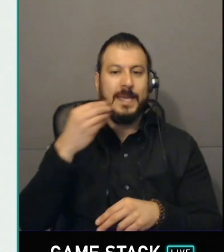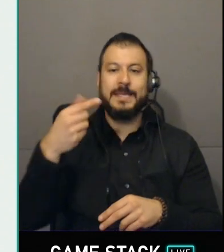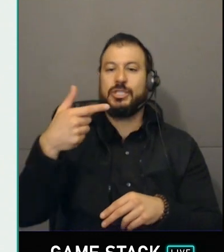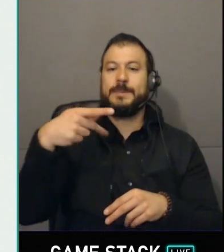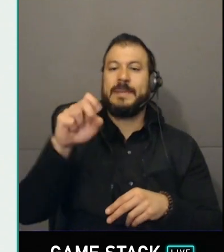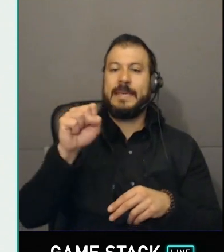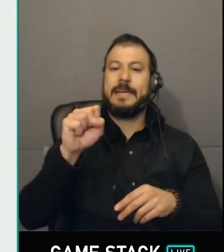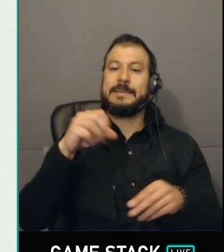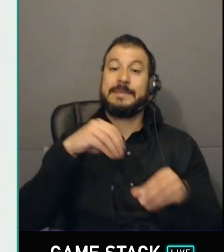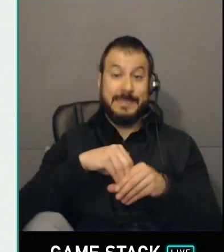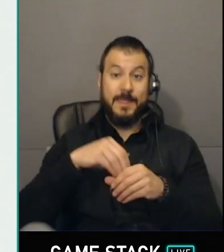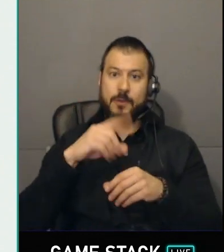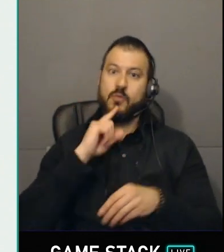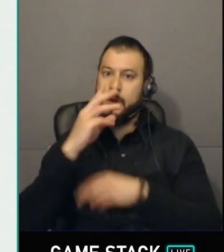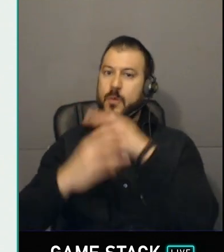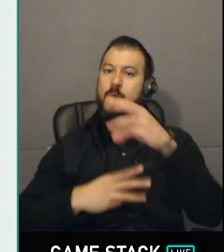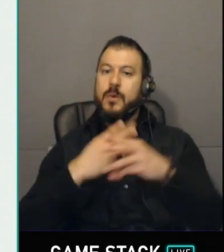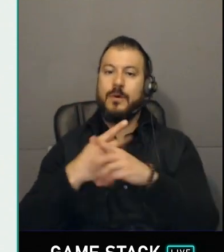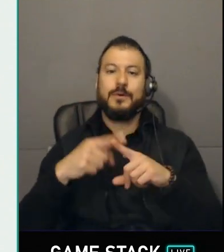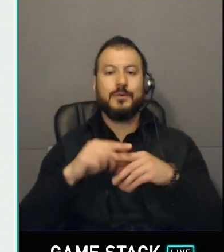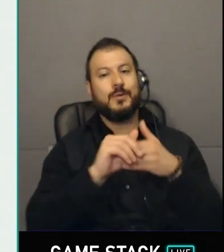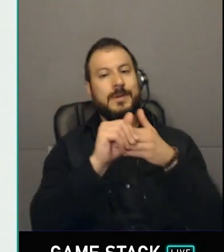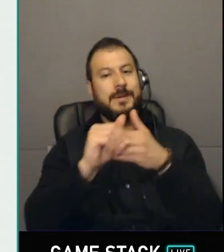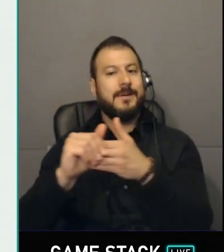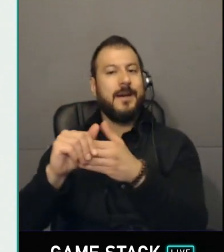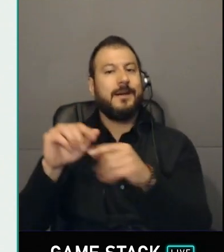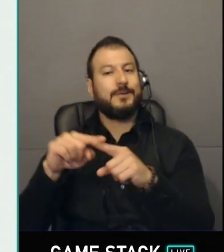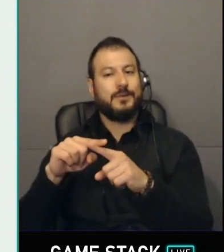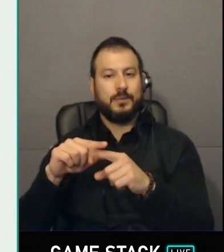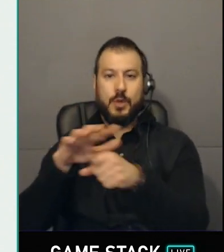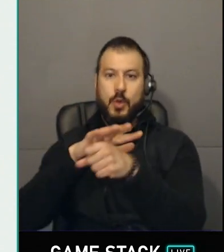world, to guide them to locations in the world.